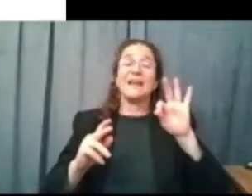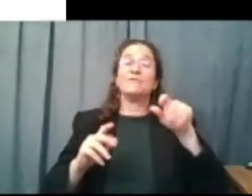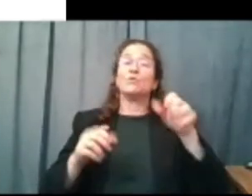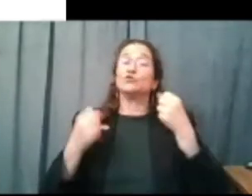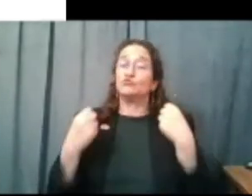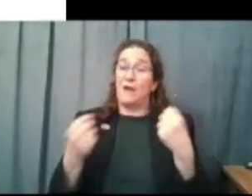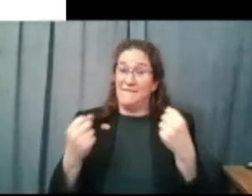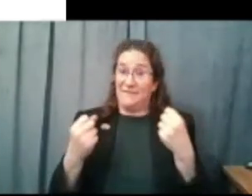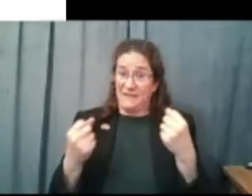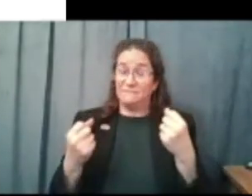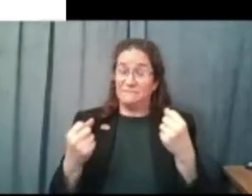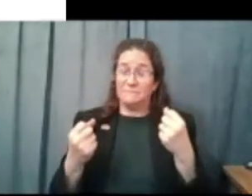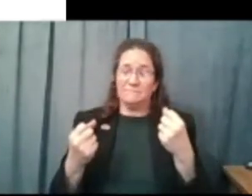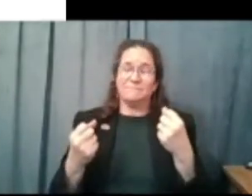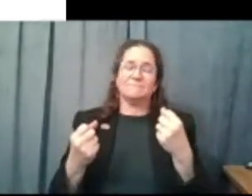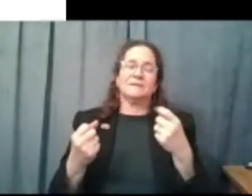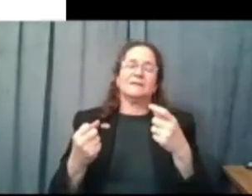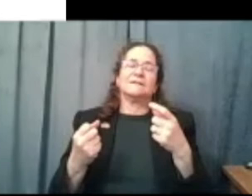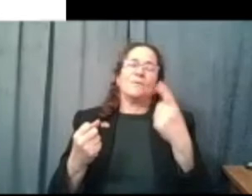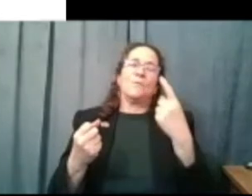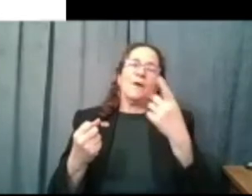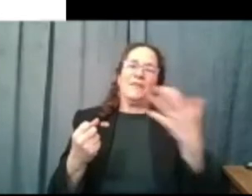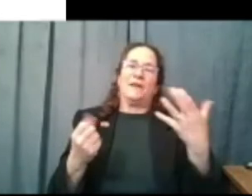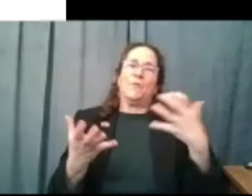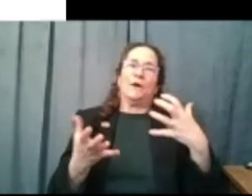one of the things we want to do is probably read this slide